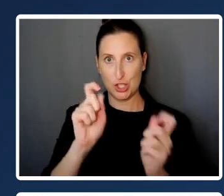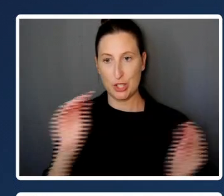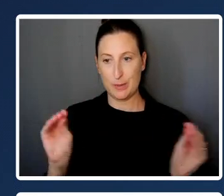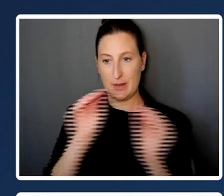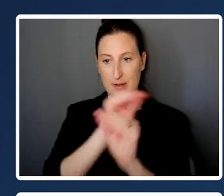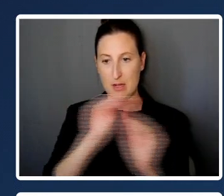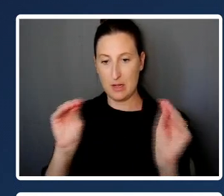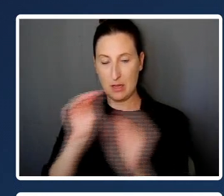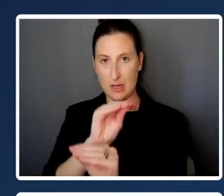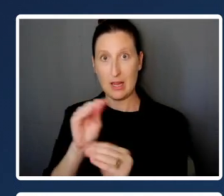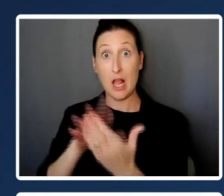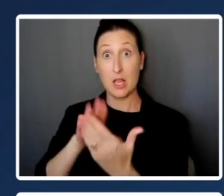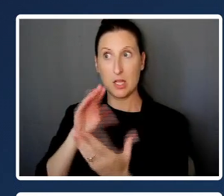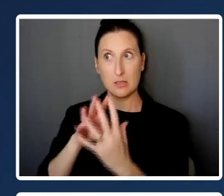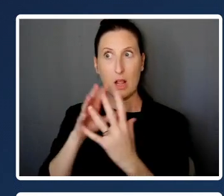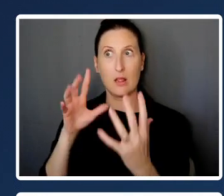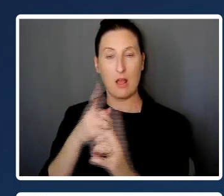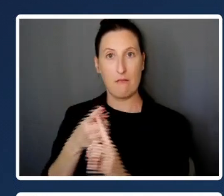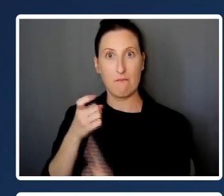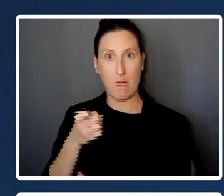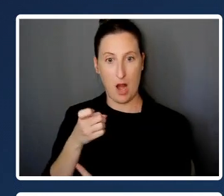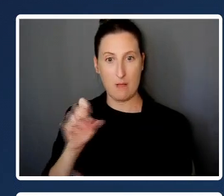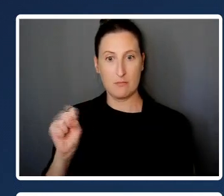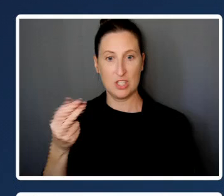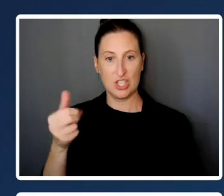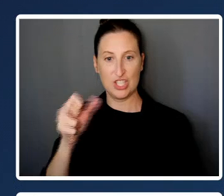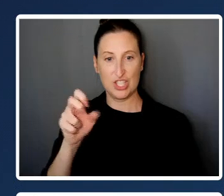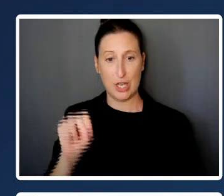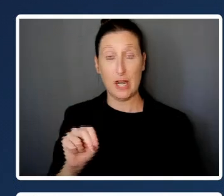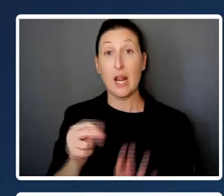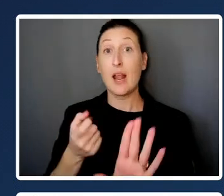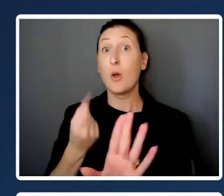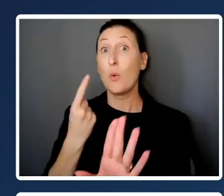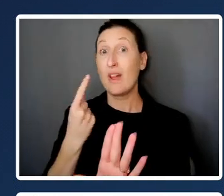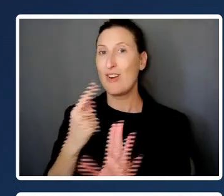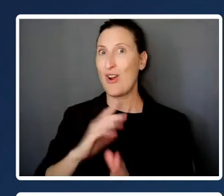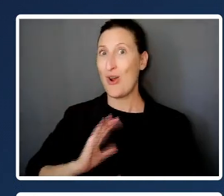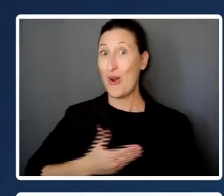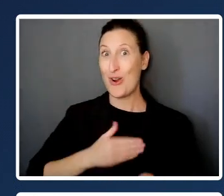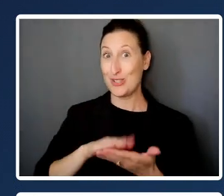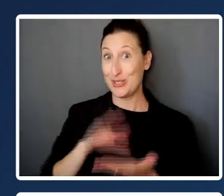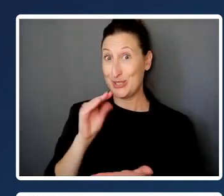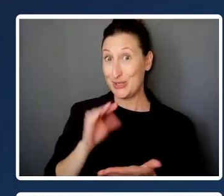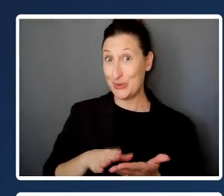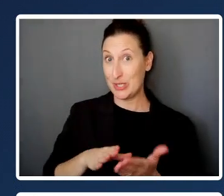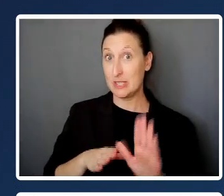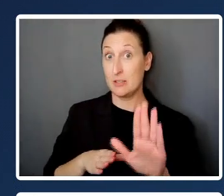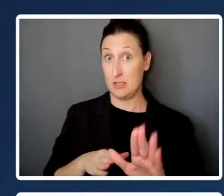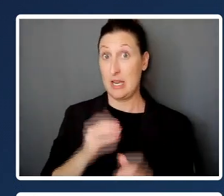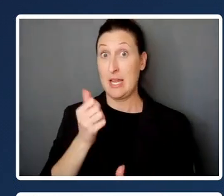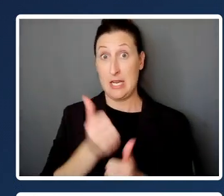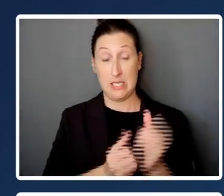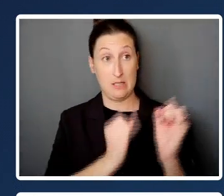But I have to mention that our students -- so, each of those interviews, you know, were transcribed. And so,